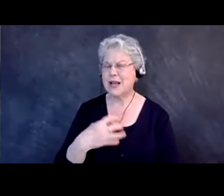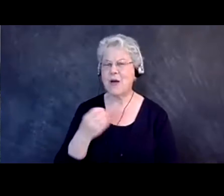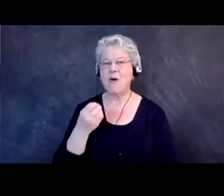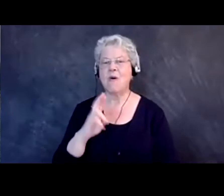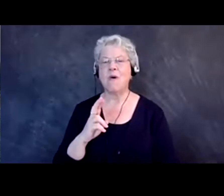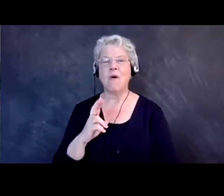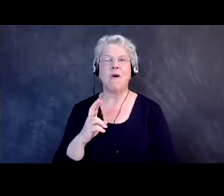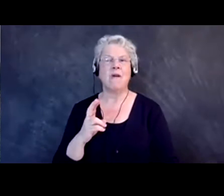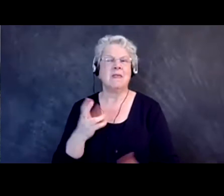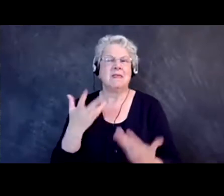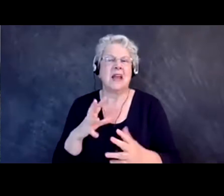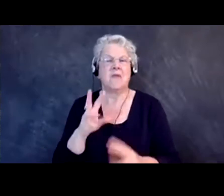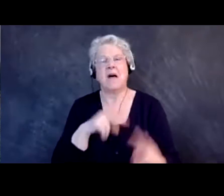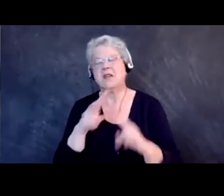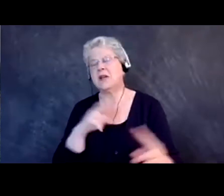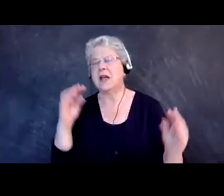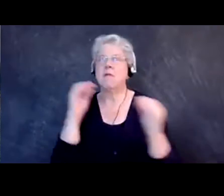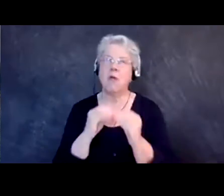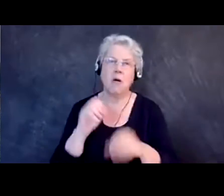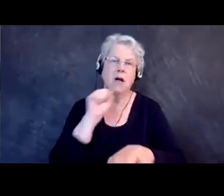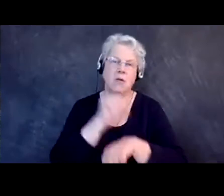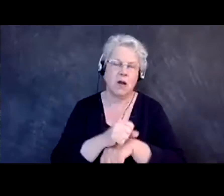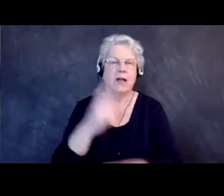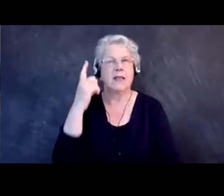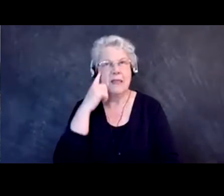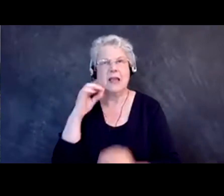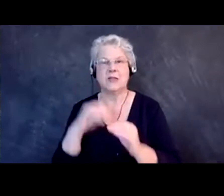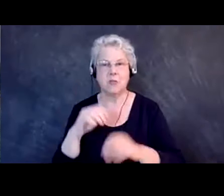they don't want to look at more work, they think it's more work, so how did you get around that?